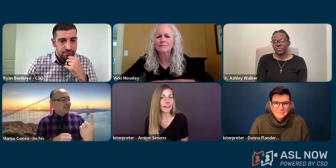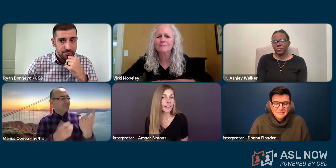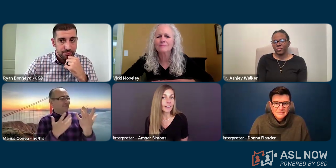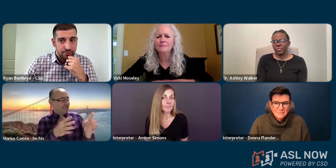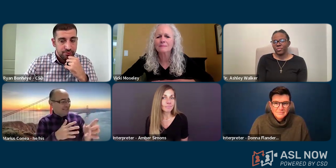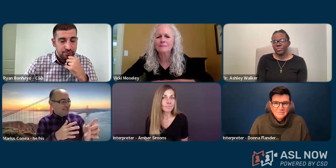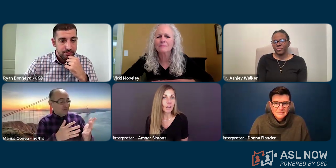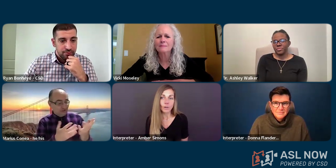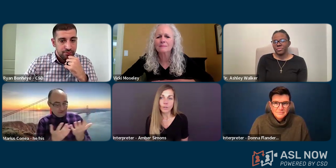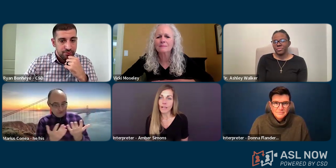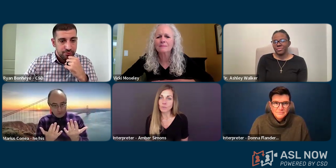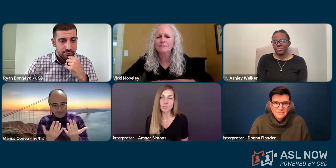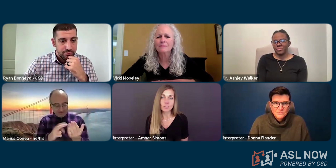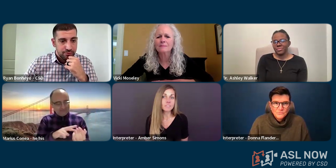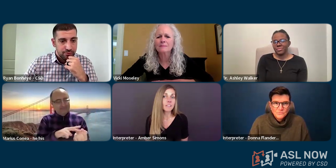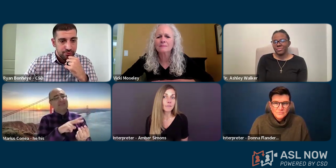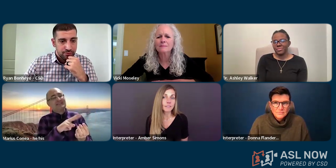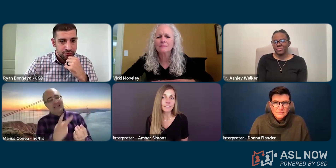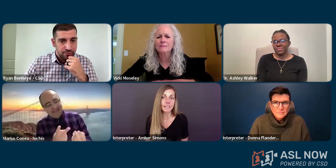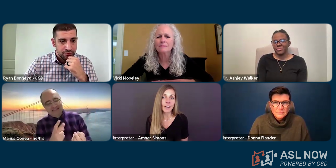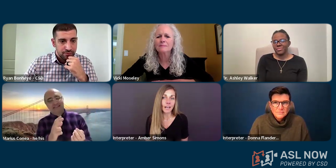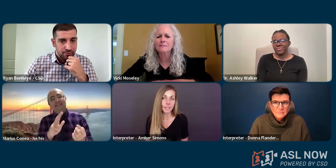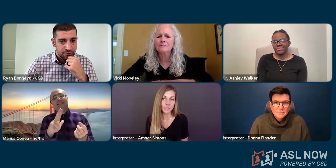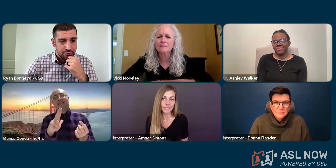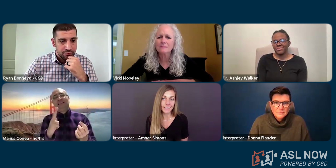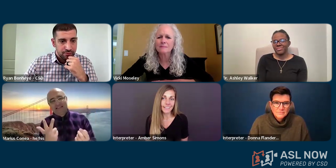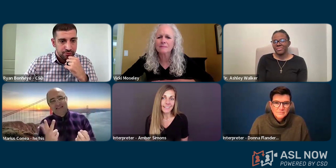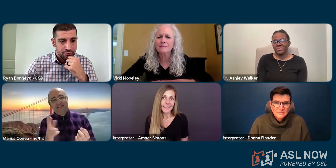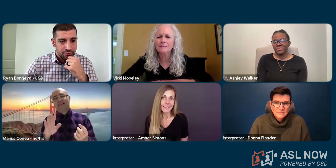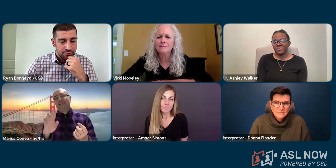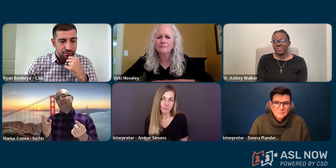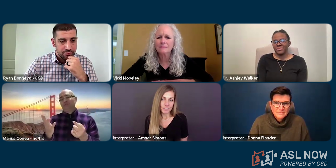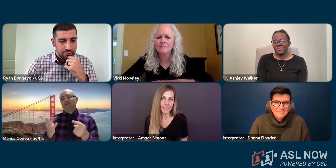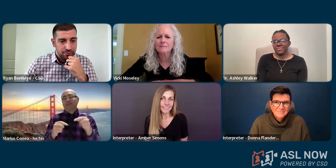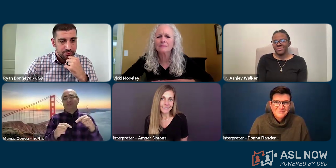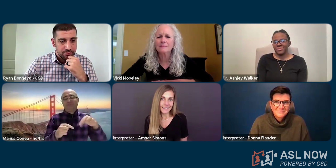and auto captions are definitely not 100%.